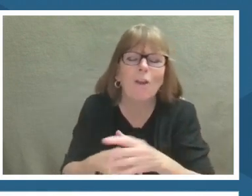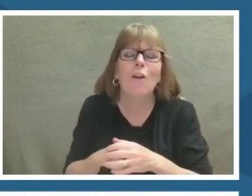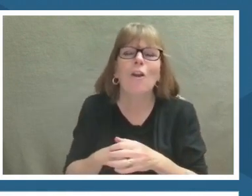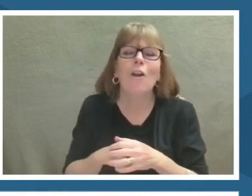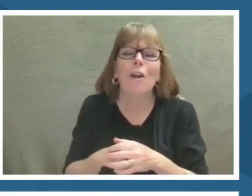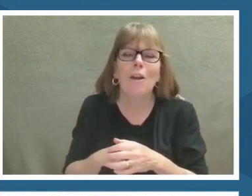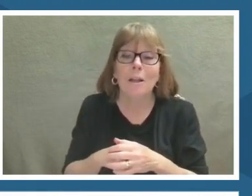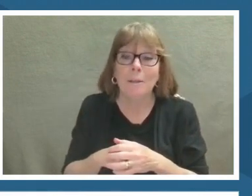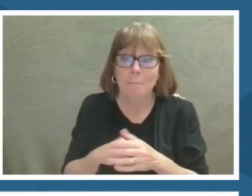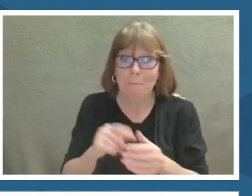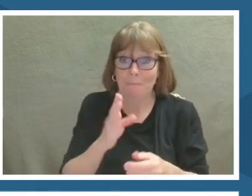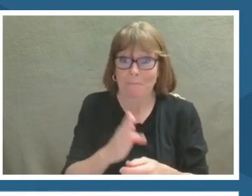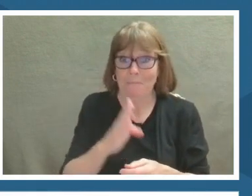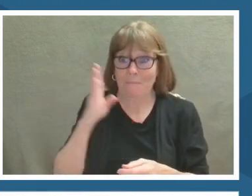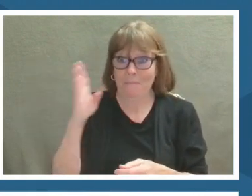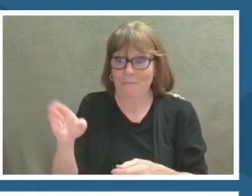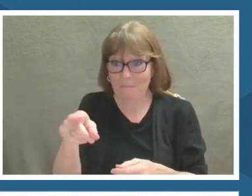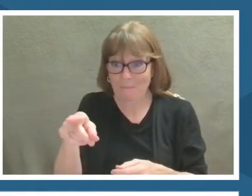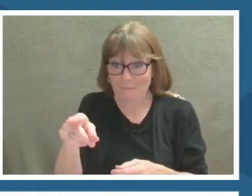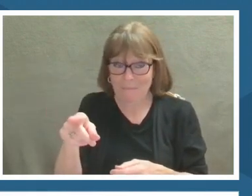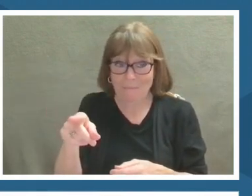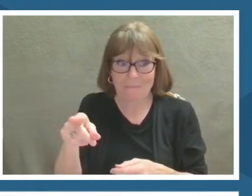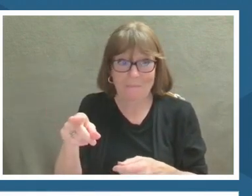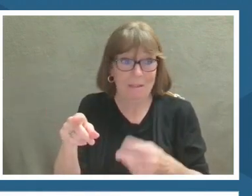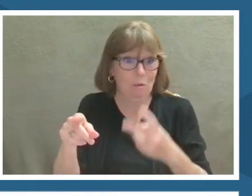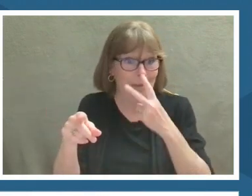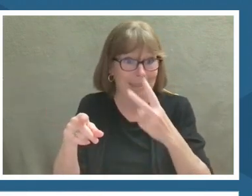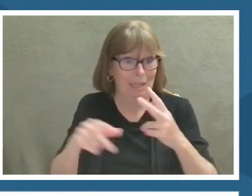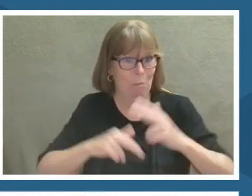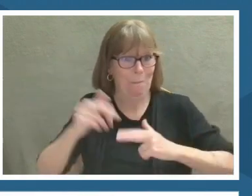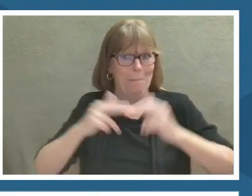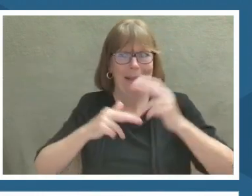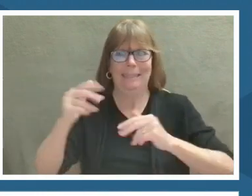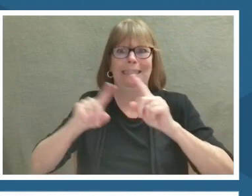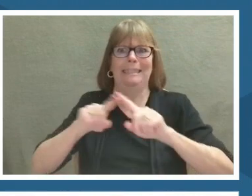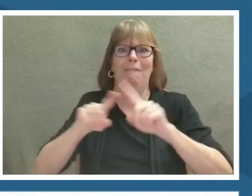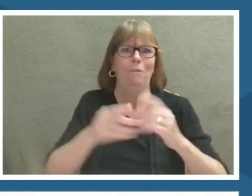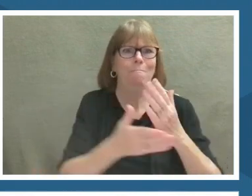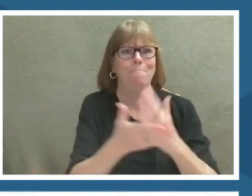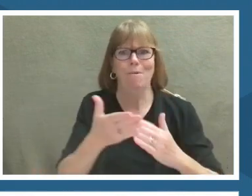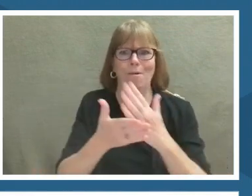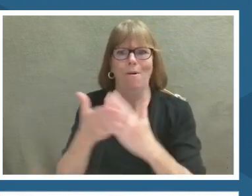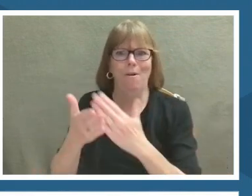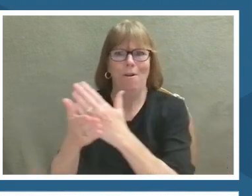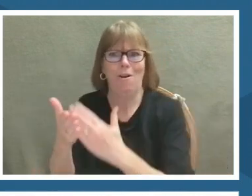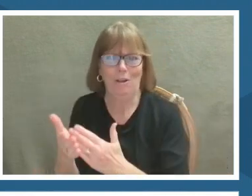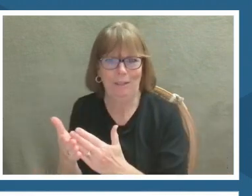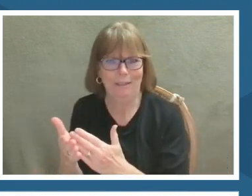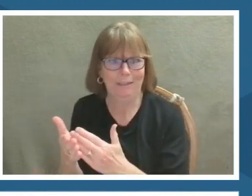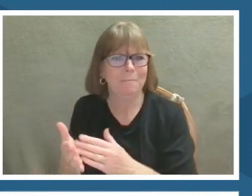again is you're kind of just building different elements you're